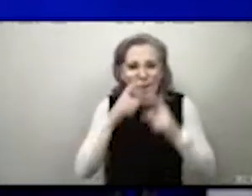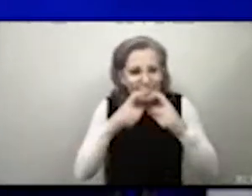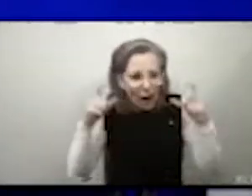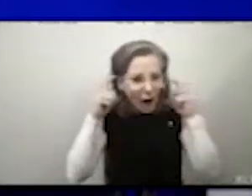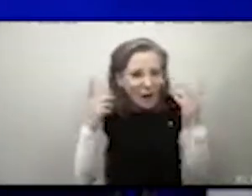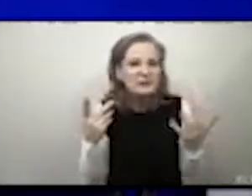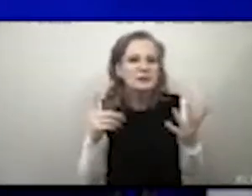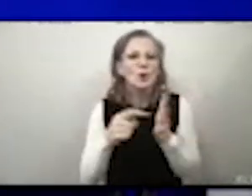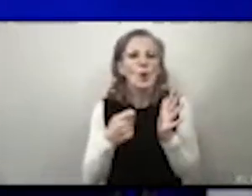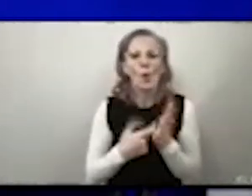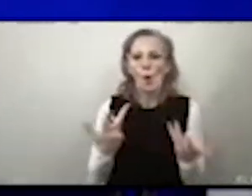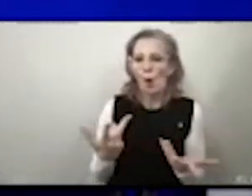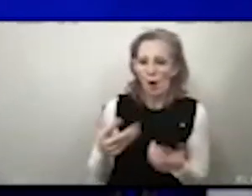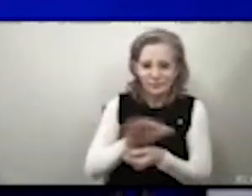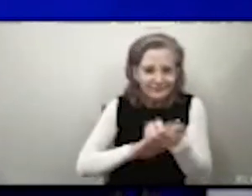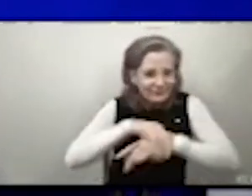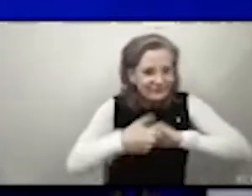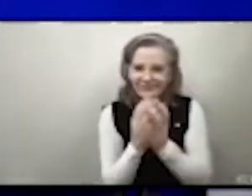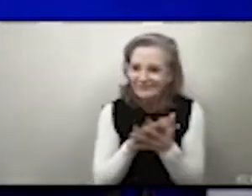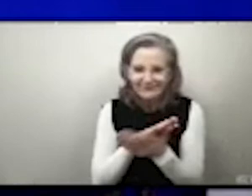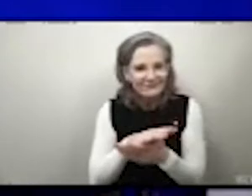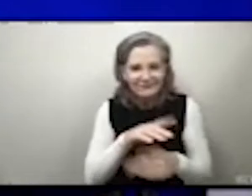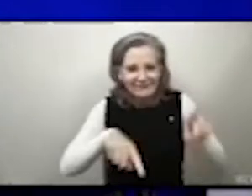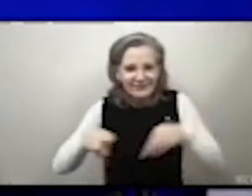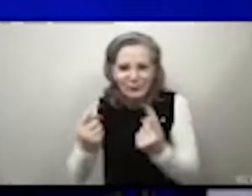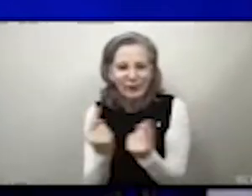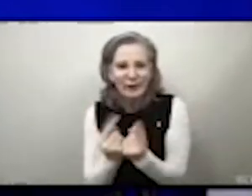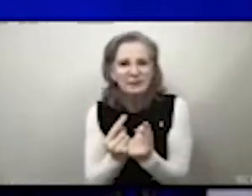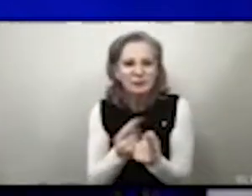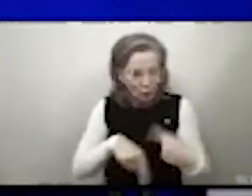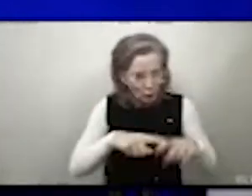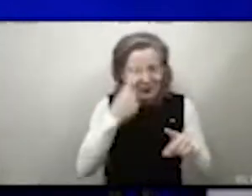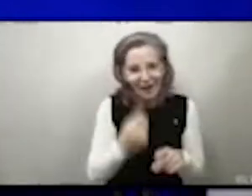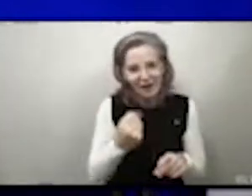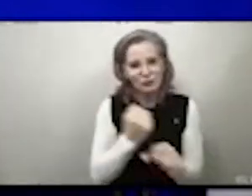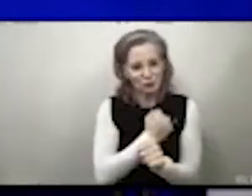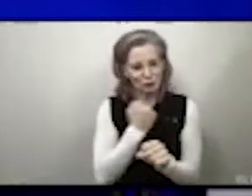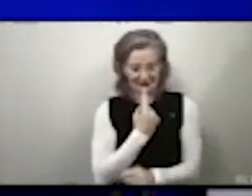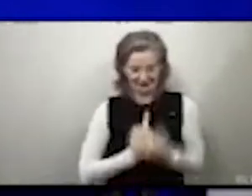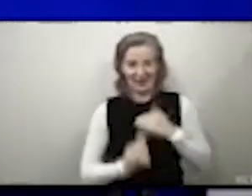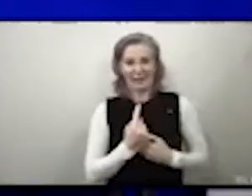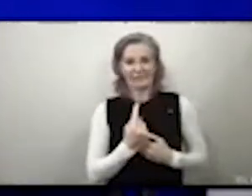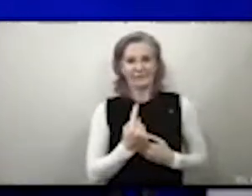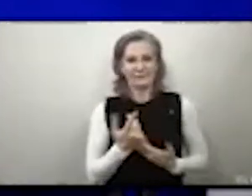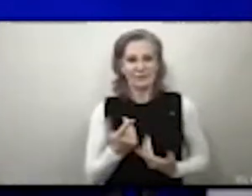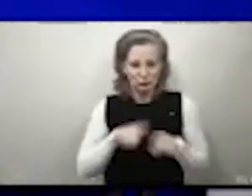activities that all of us can undertake in order to try to, um, contain the pandemic in some way, contain the spread of it. And so on.